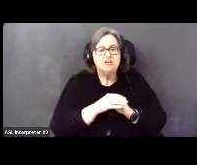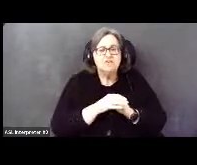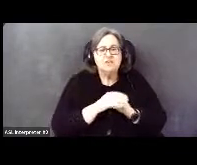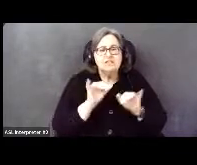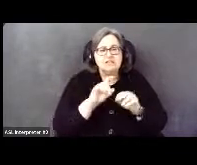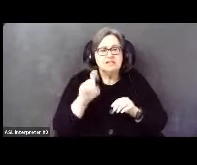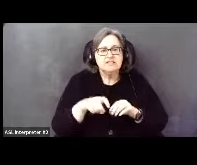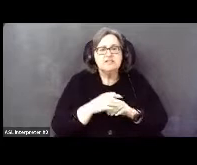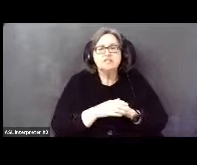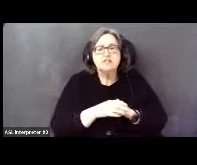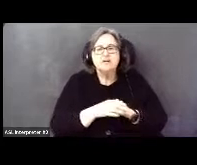couldn't continue that. I could